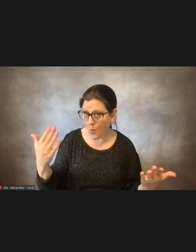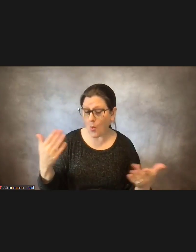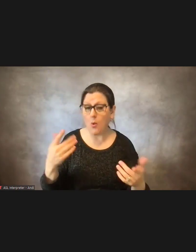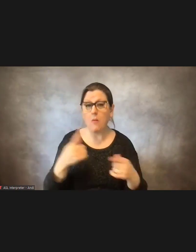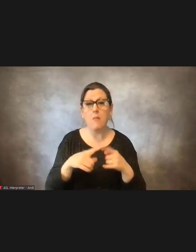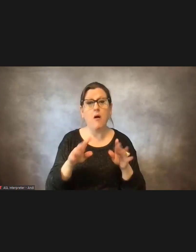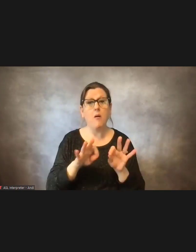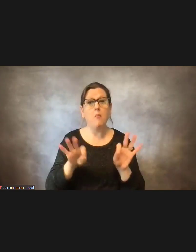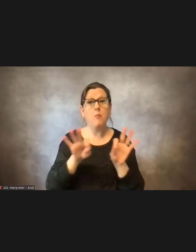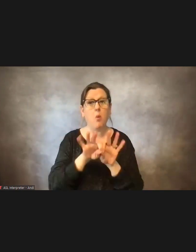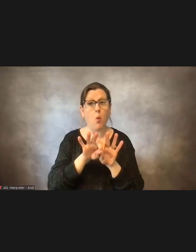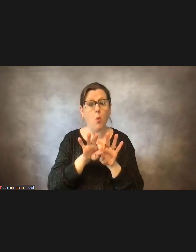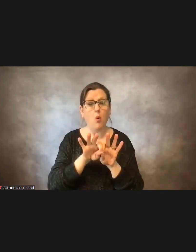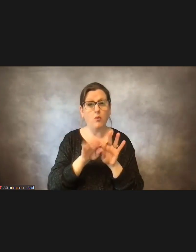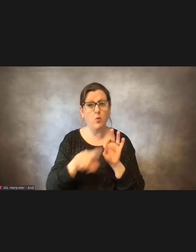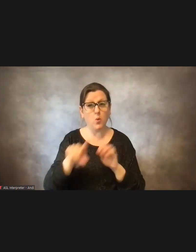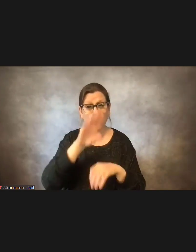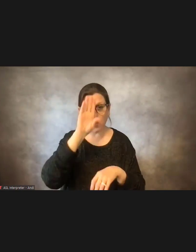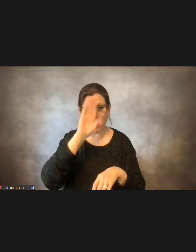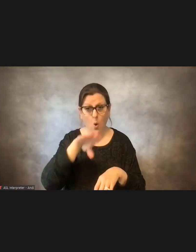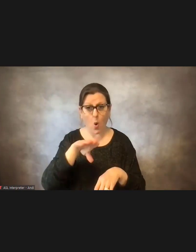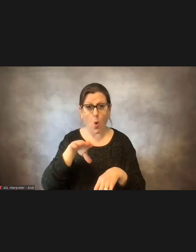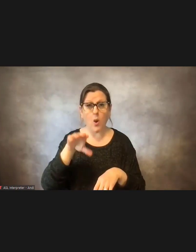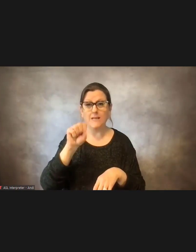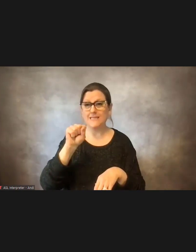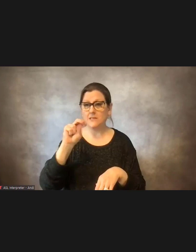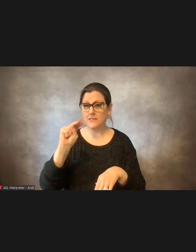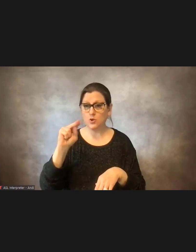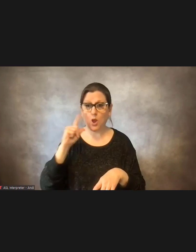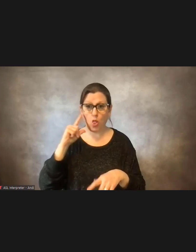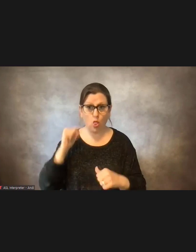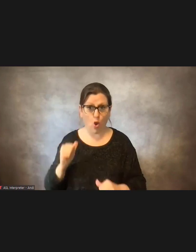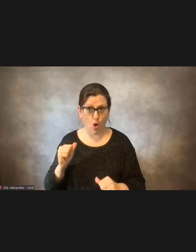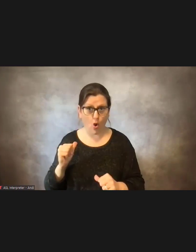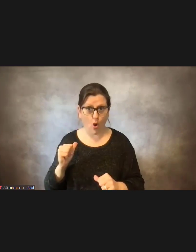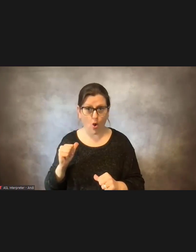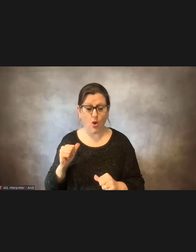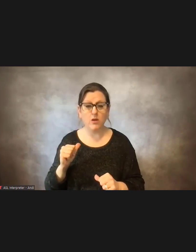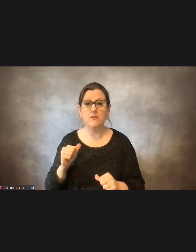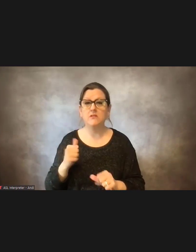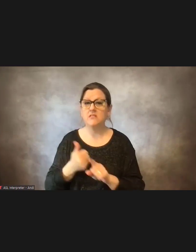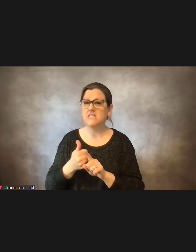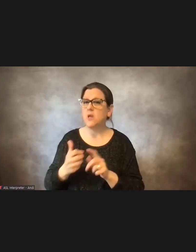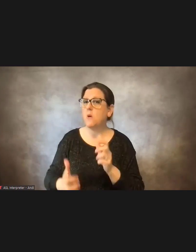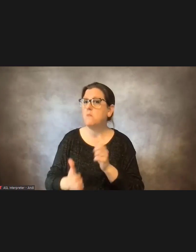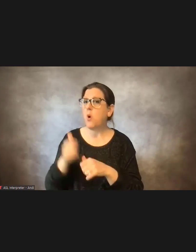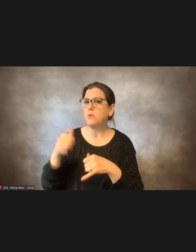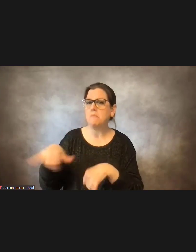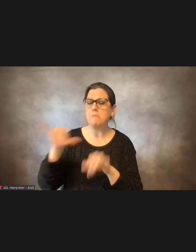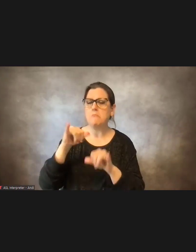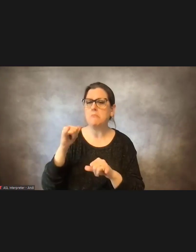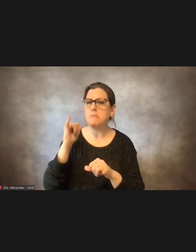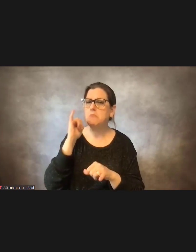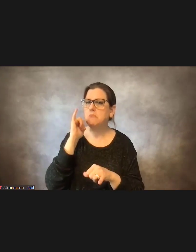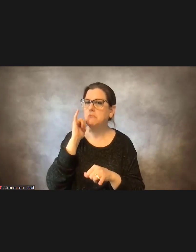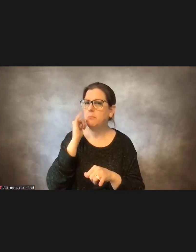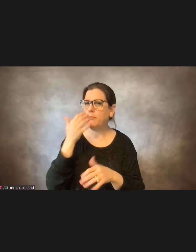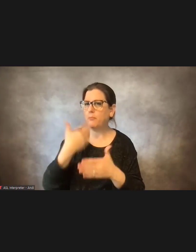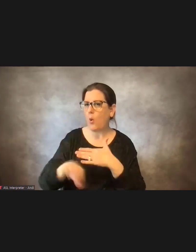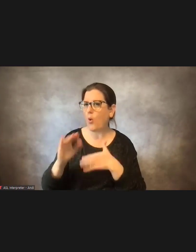it's an important fact for us to all know, that sensorineural hearing loss is the most common birth defect in the United